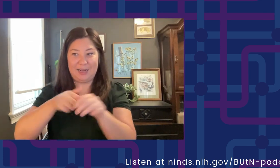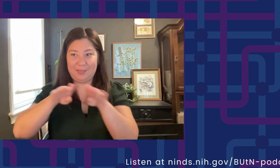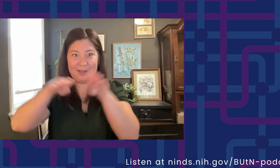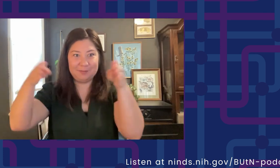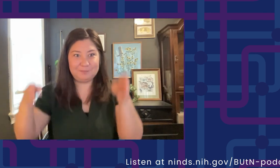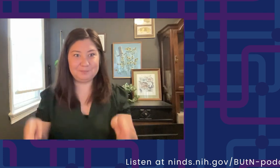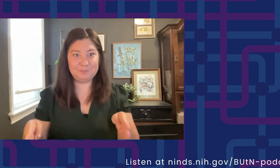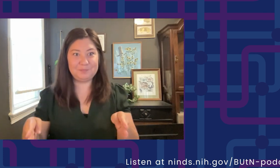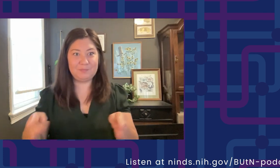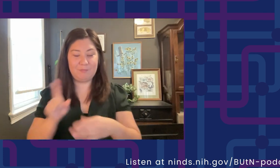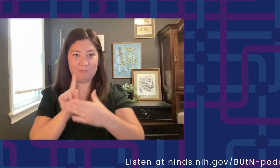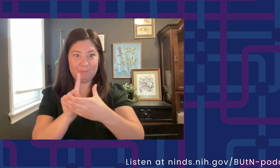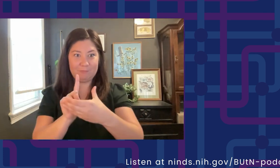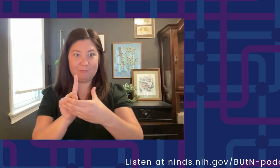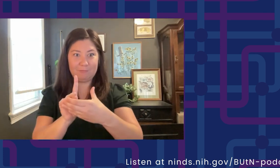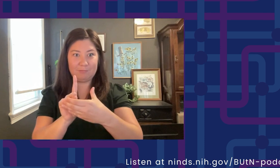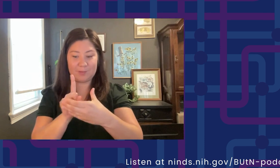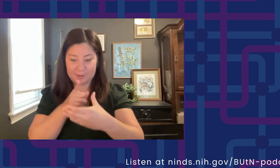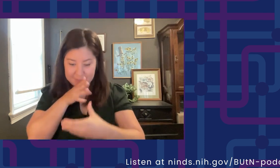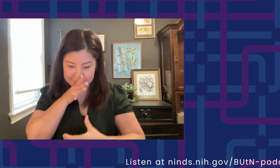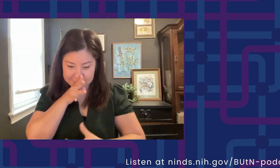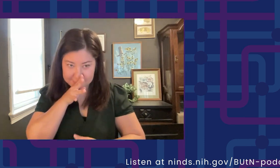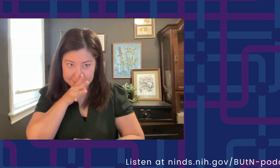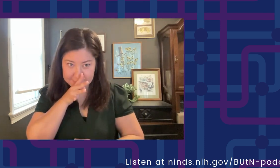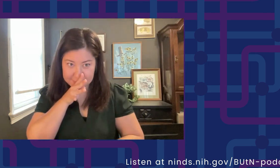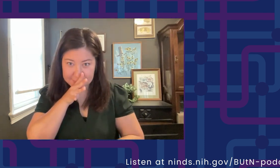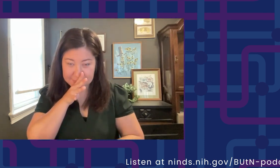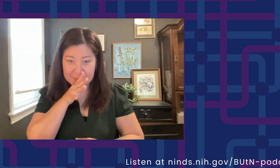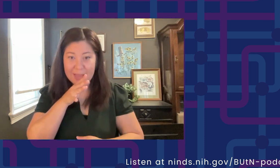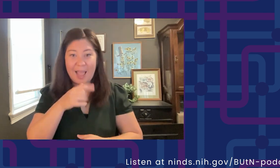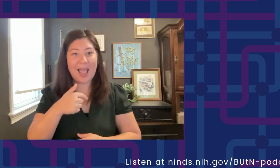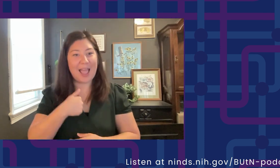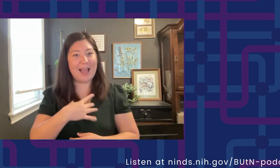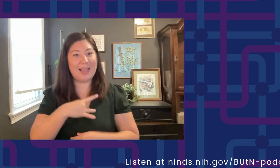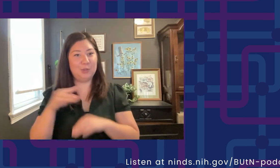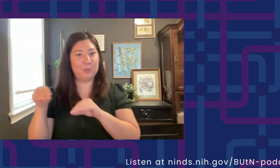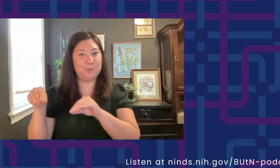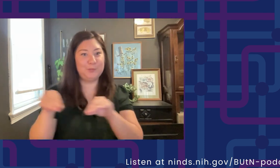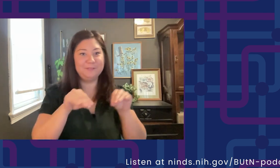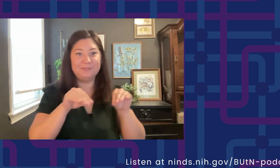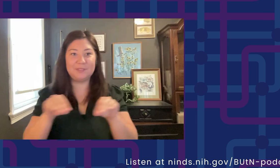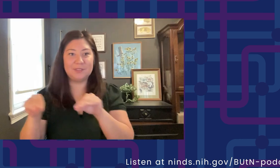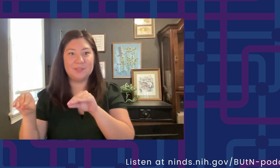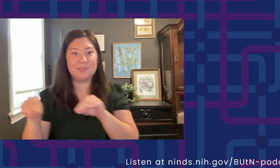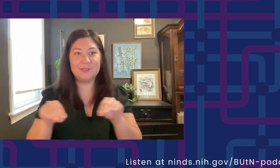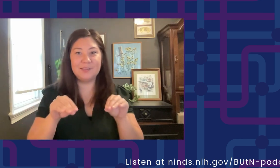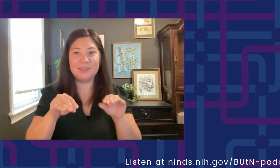speak into the microphone without having any physical engagement. I like to move around.